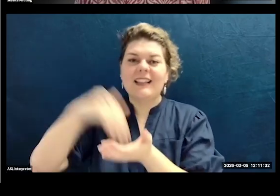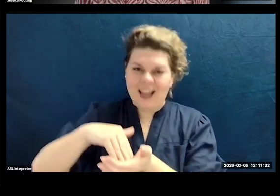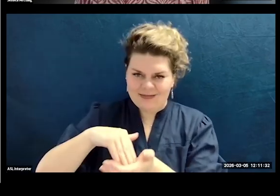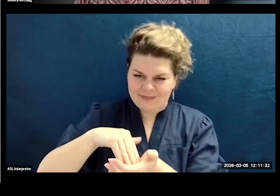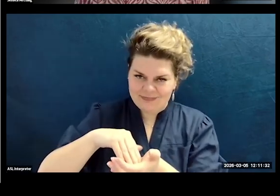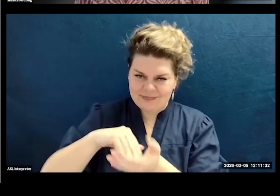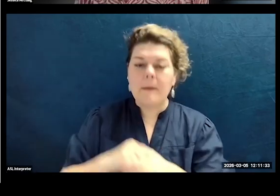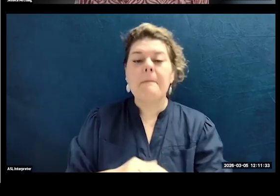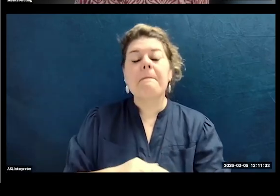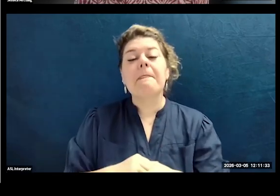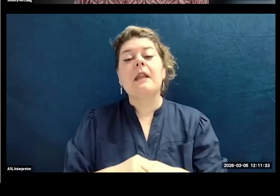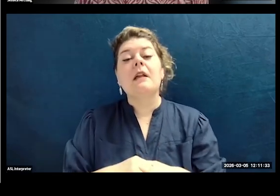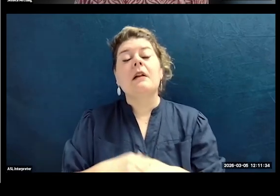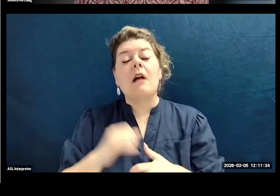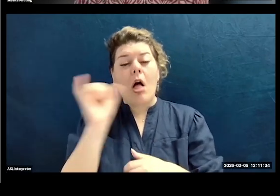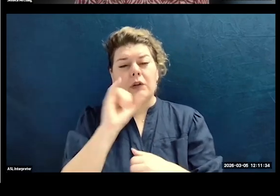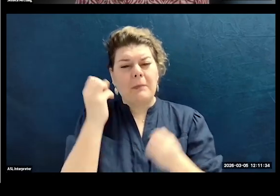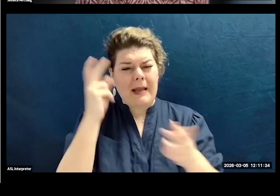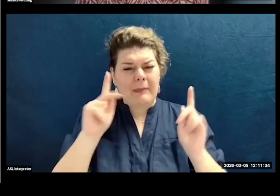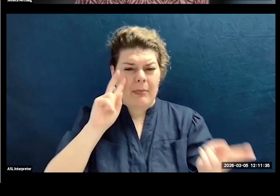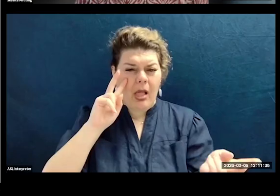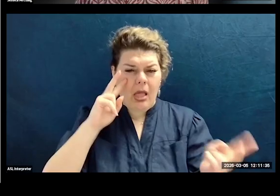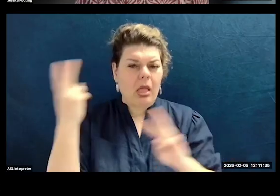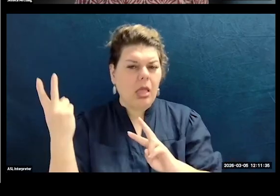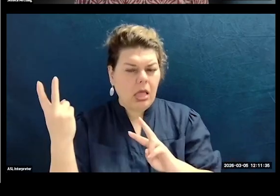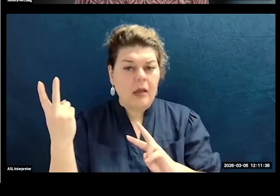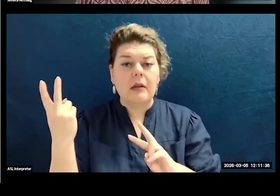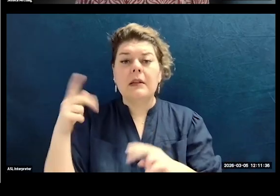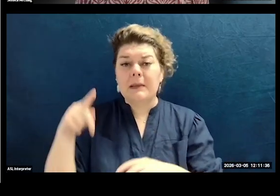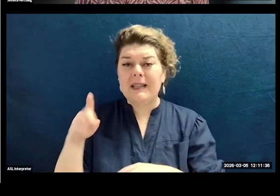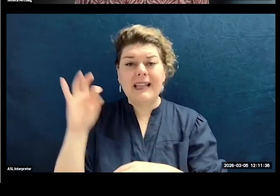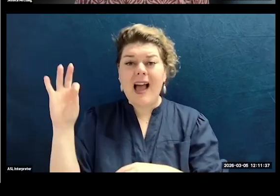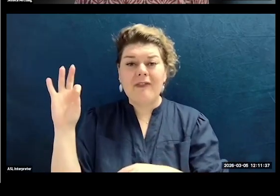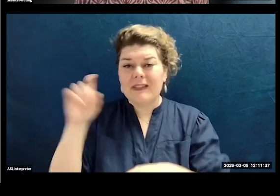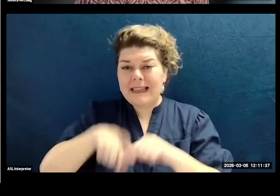There's also a misconception that is widespread that PDFs are not editable.